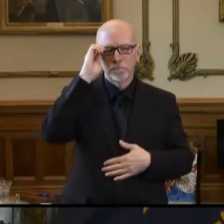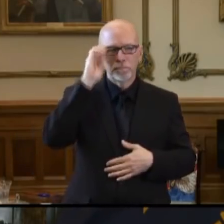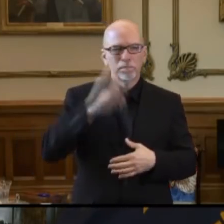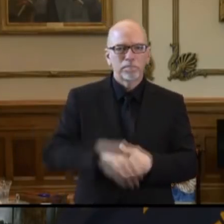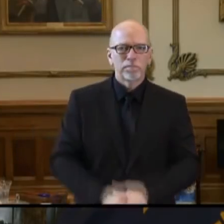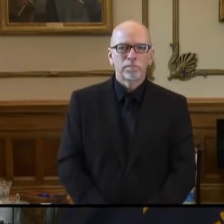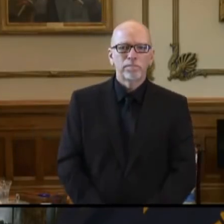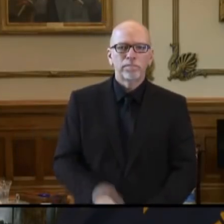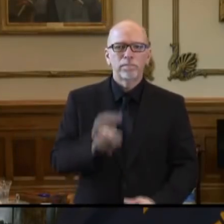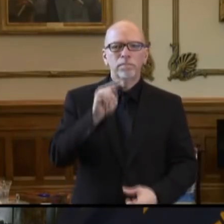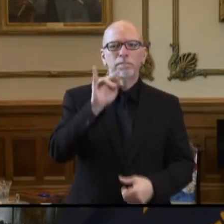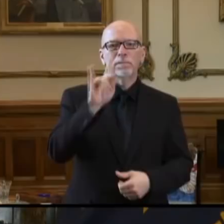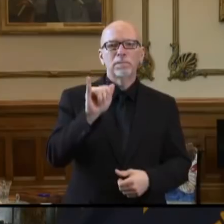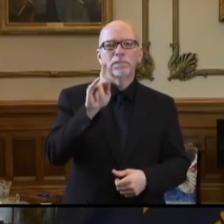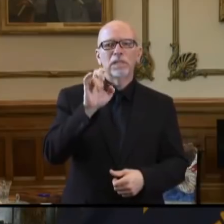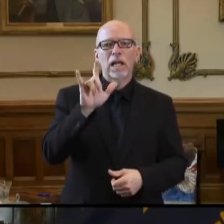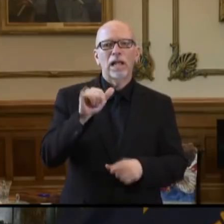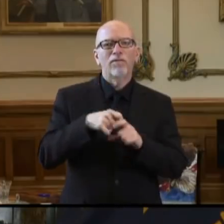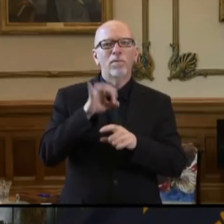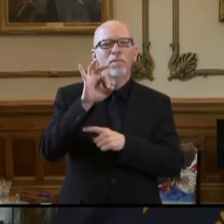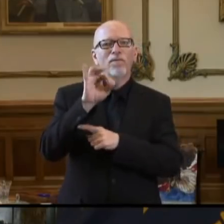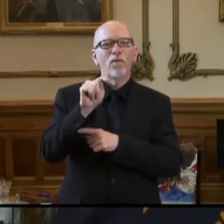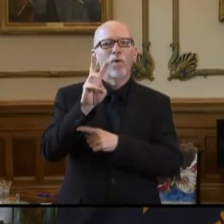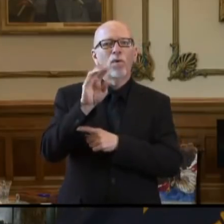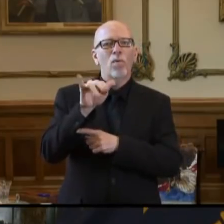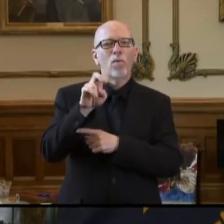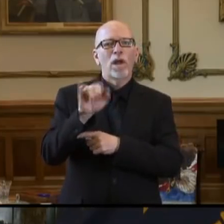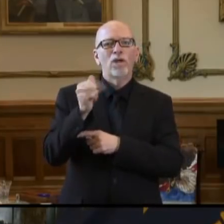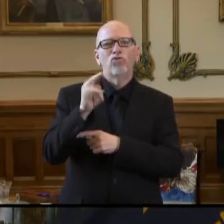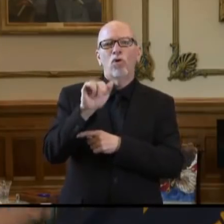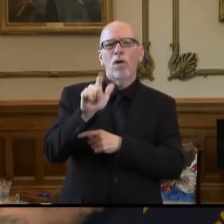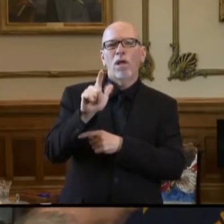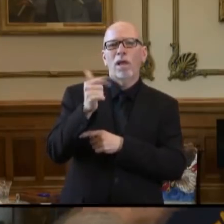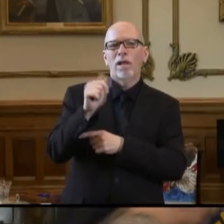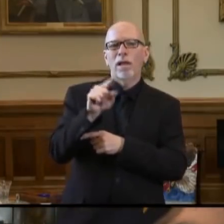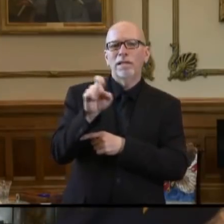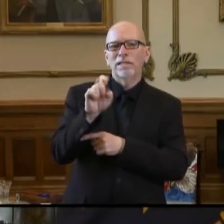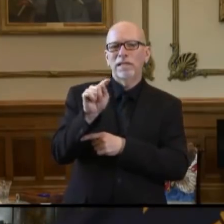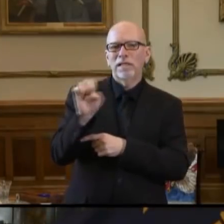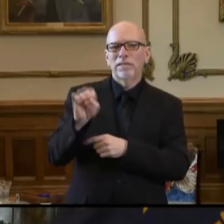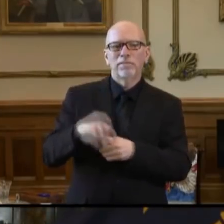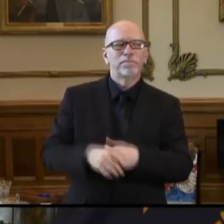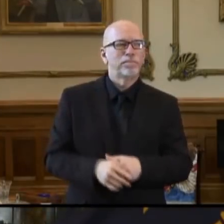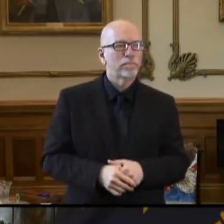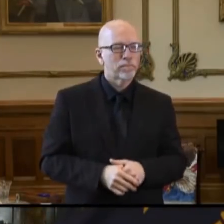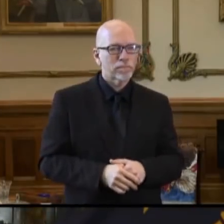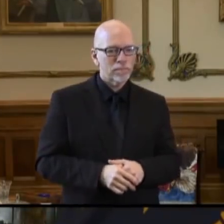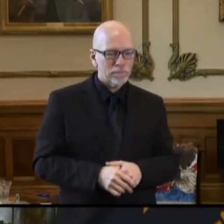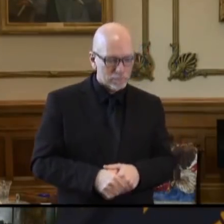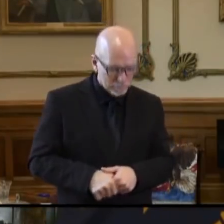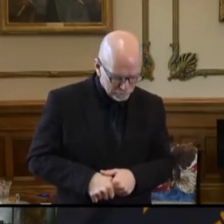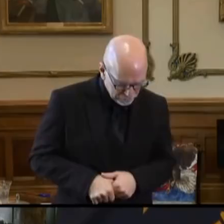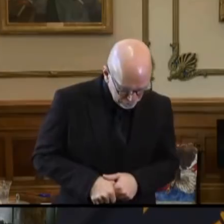NEED AT ANY PARTICULAR TIME AS TO WHAT THOSE INDIVIDUALS WILL DO. NIKKI KELLY WITH THE FORT